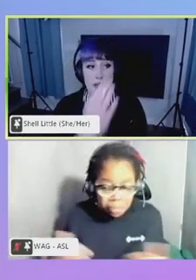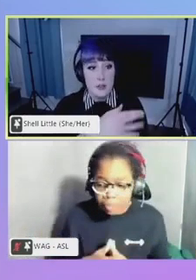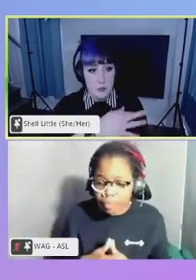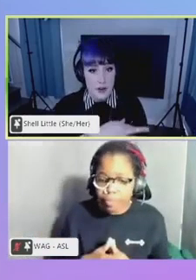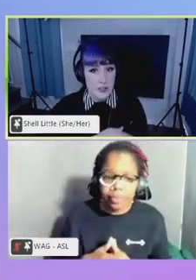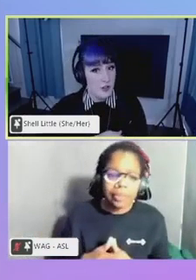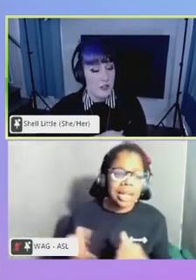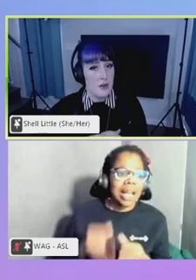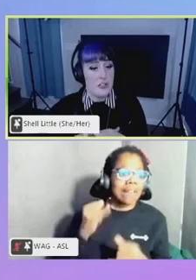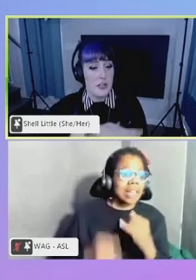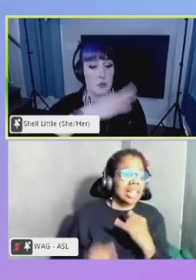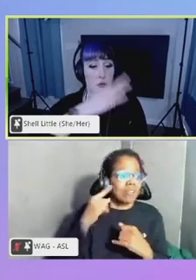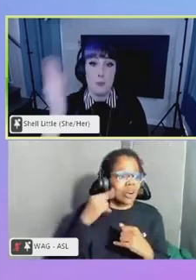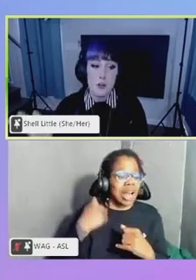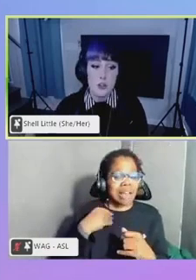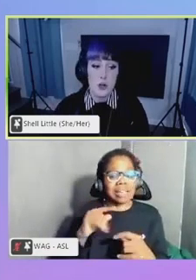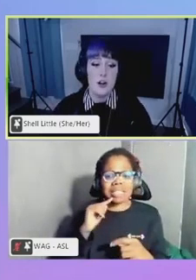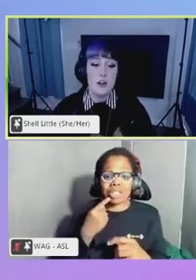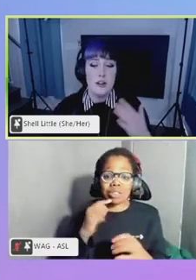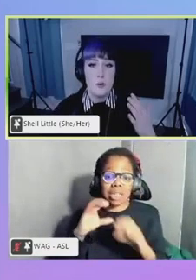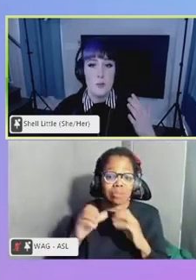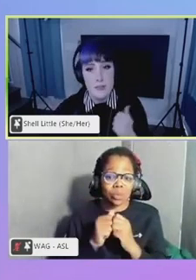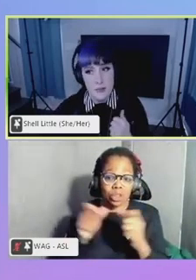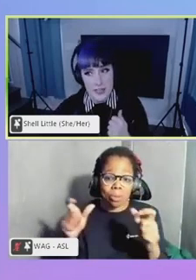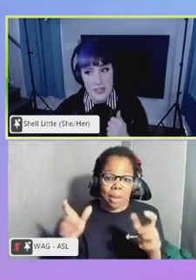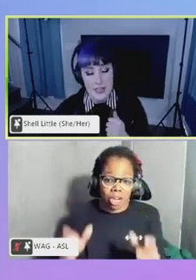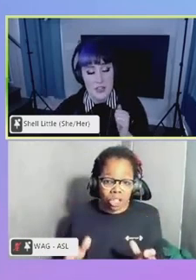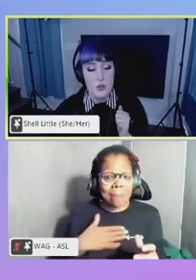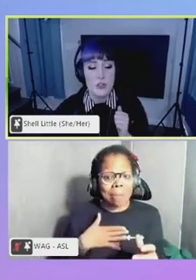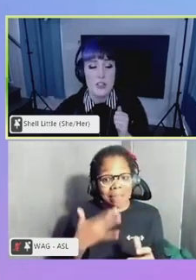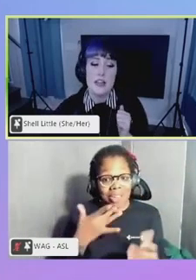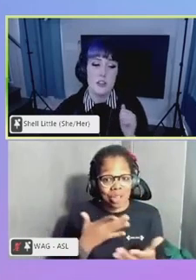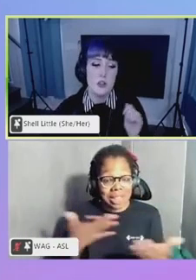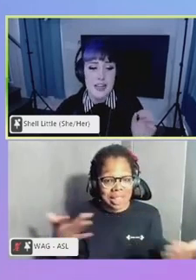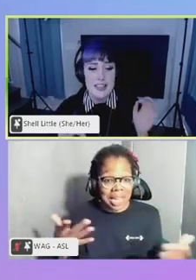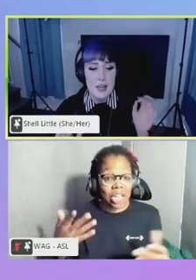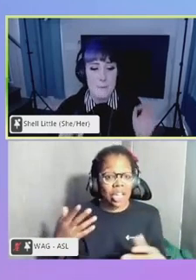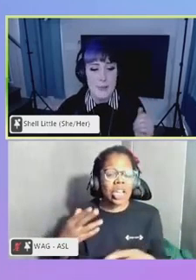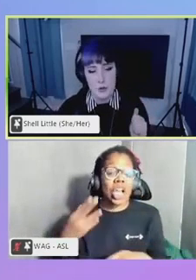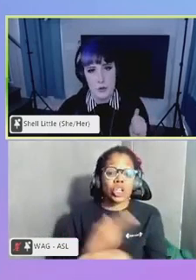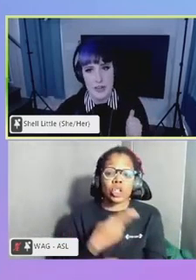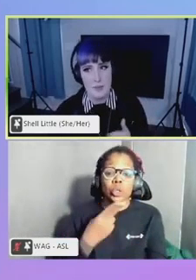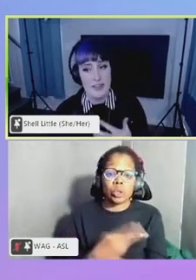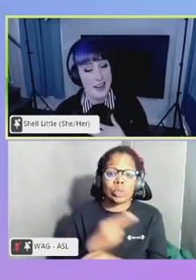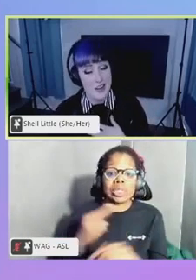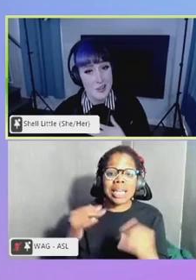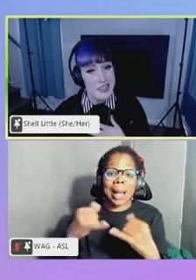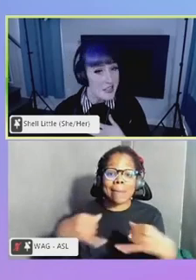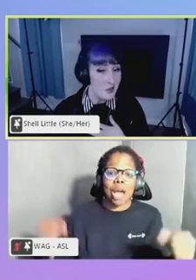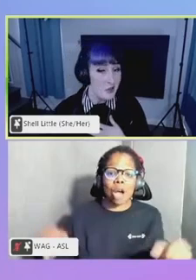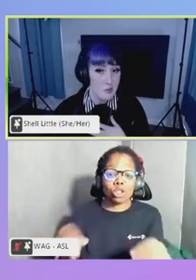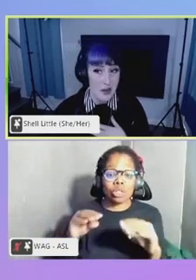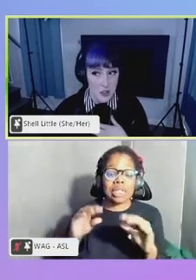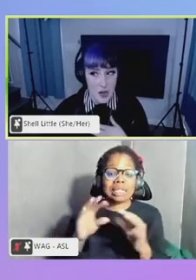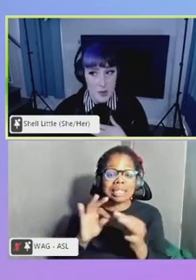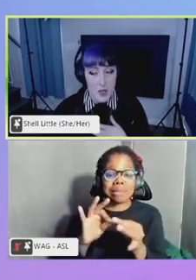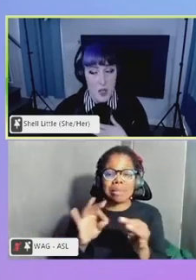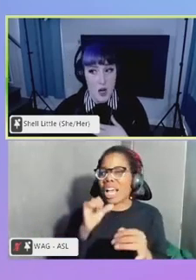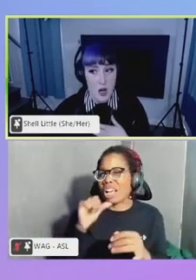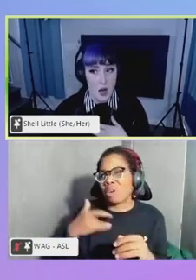because if you don't ask, they are never going to appear and there might be stuff that you put up to you don't even know exists. And finally, for having serious conversation